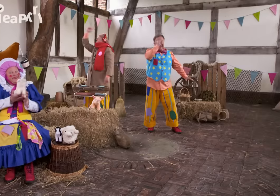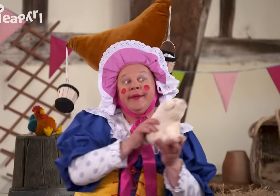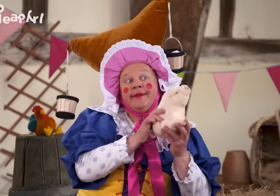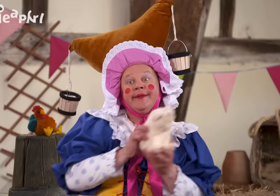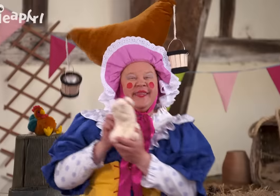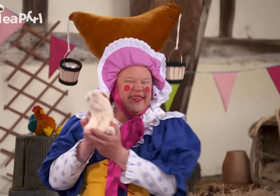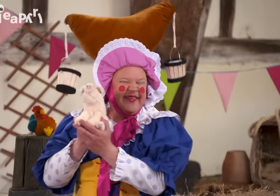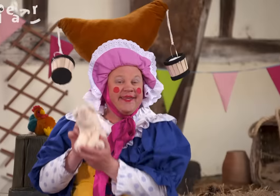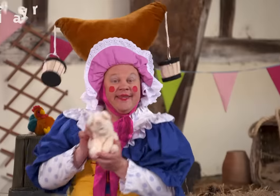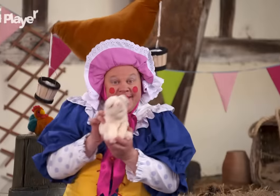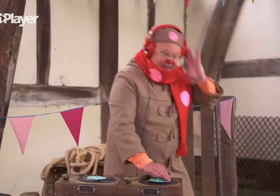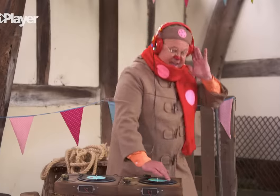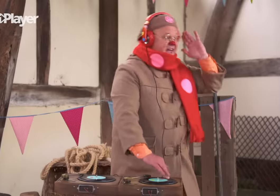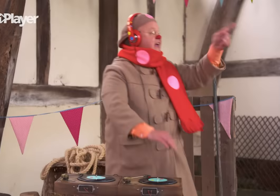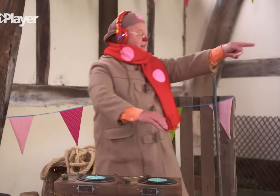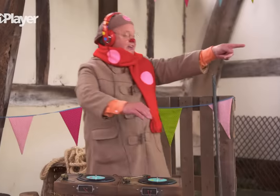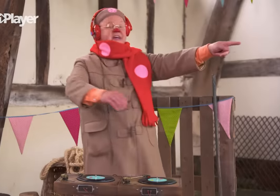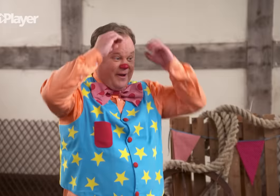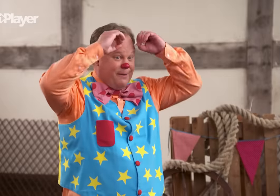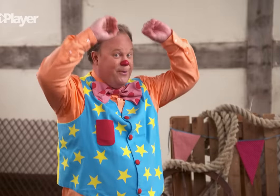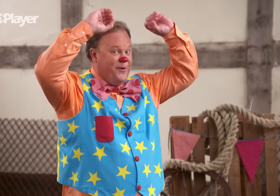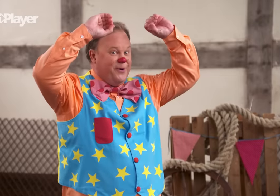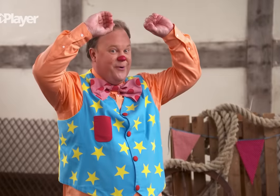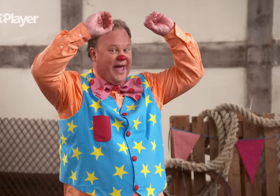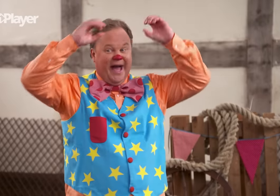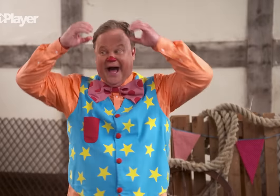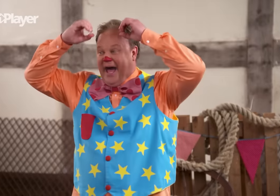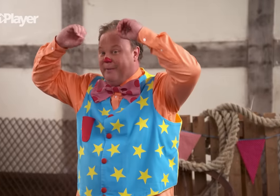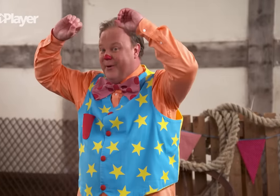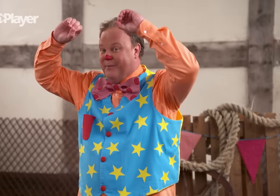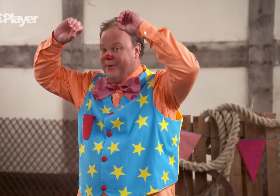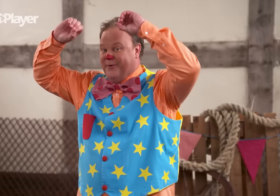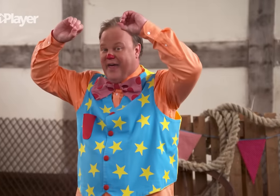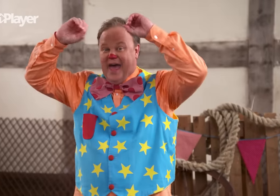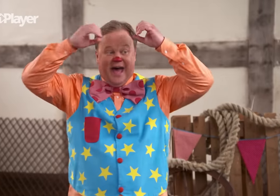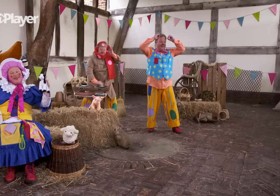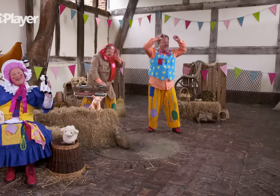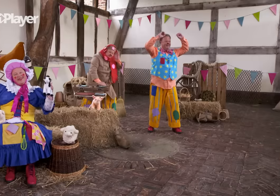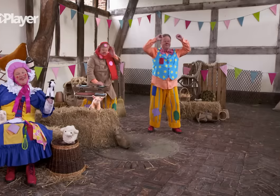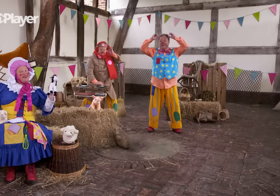here an oink there an oink everywhere an oink oink here a moo moo there here a moo